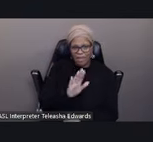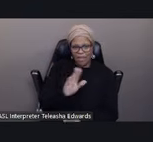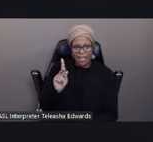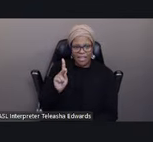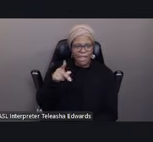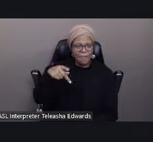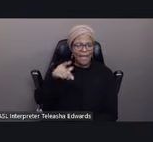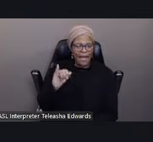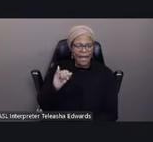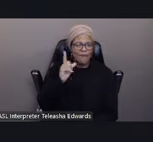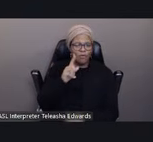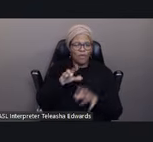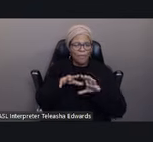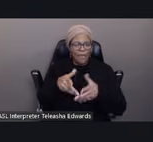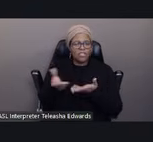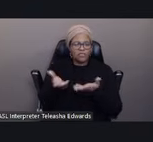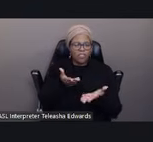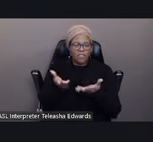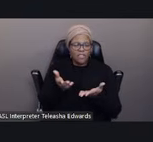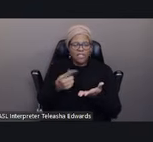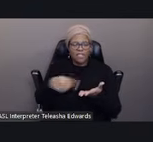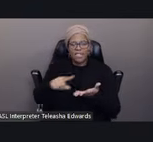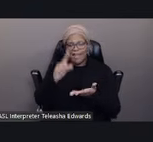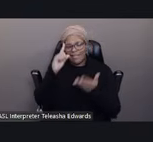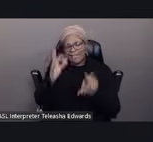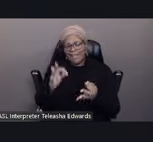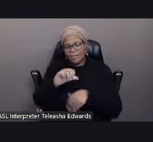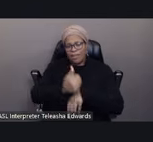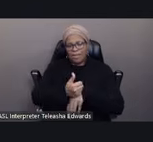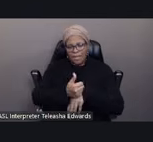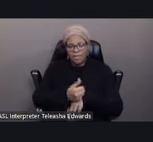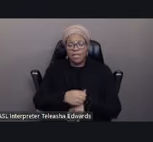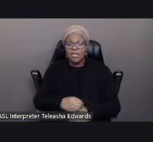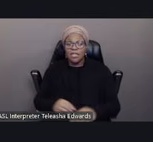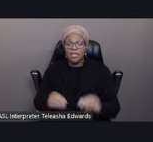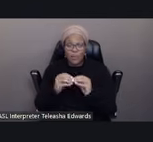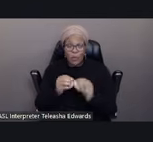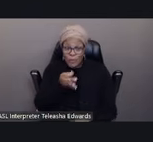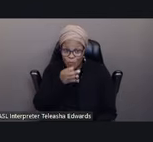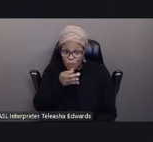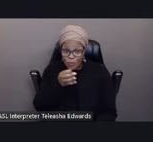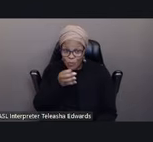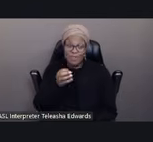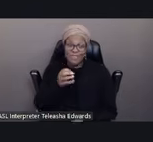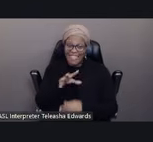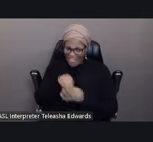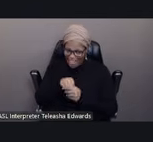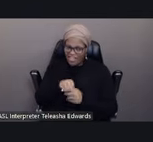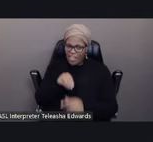services that they choose to implement. So, more to come in the RFA, but a good starting place is